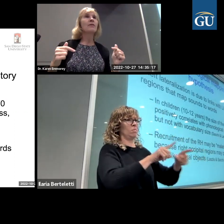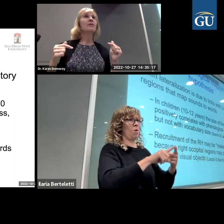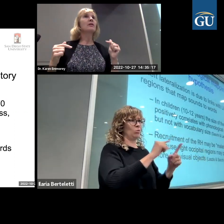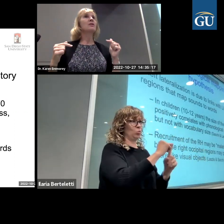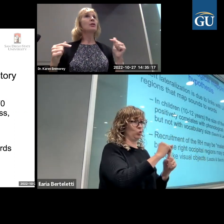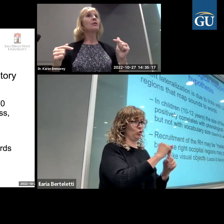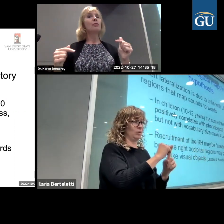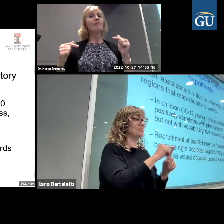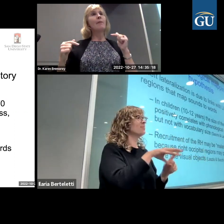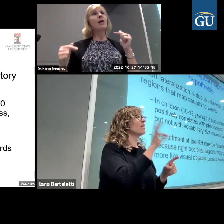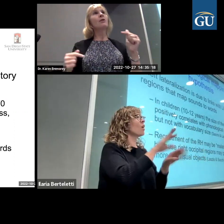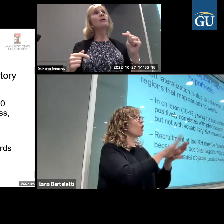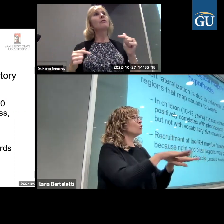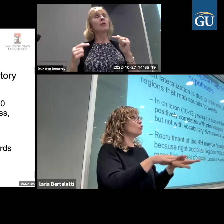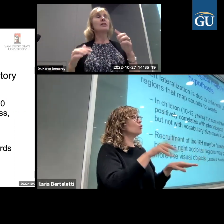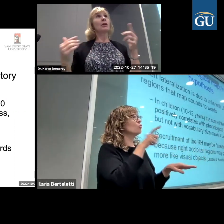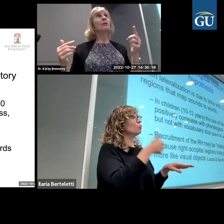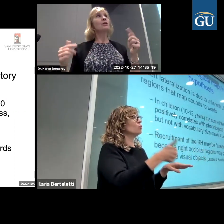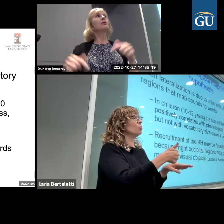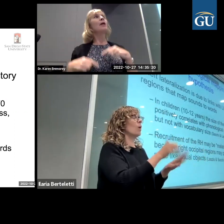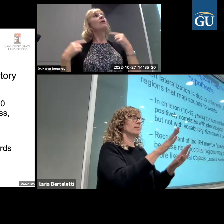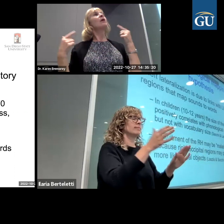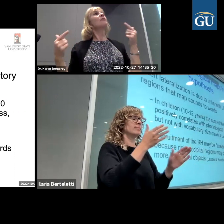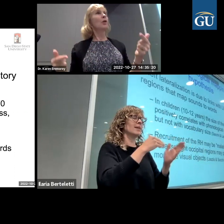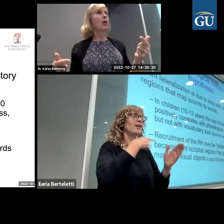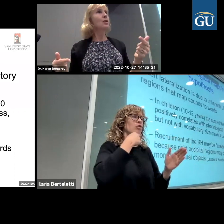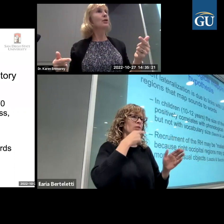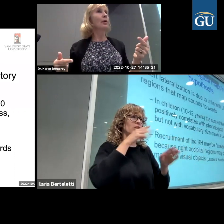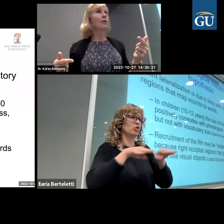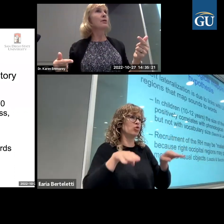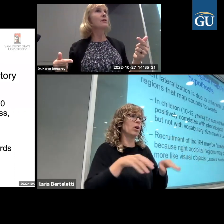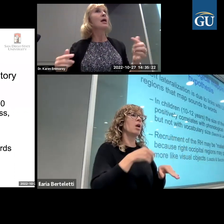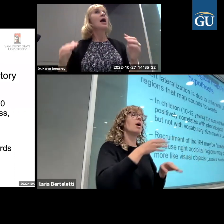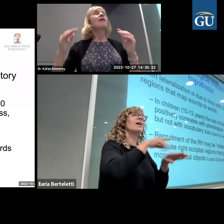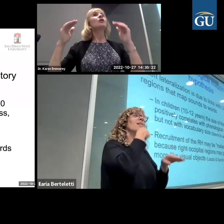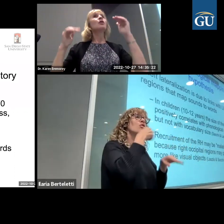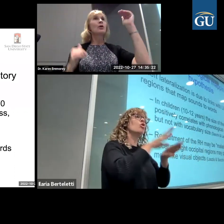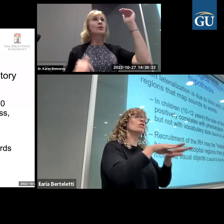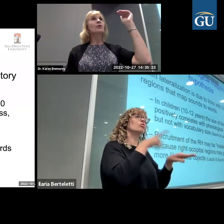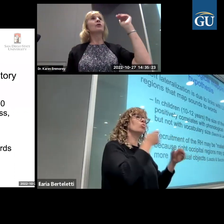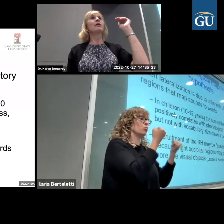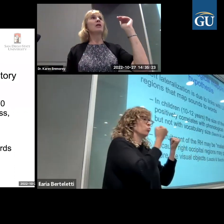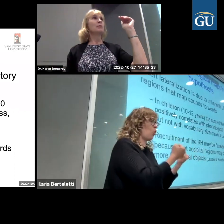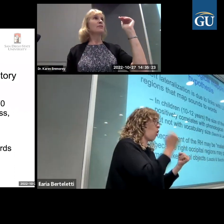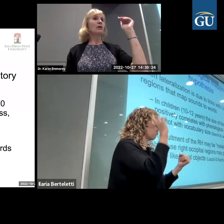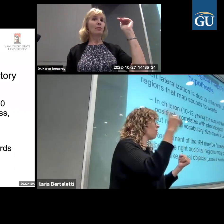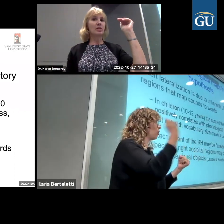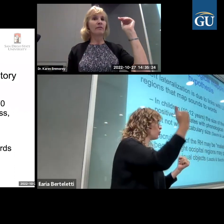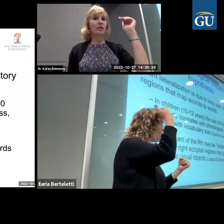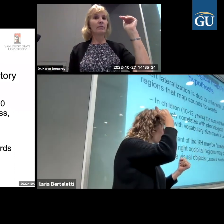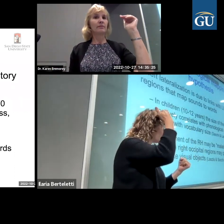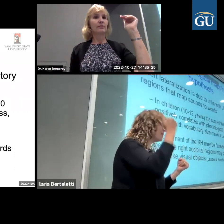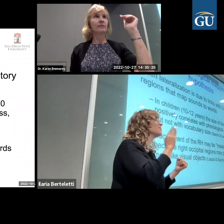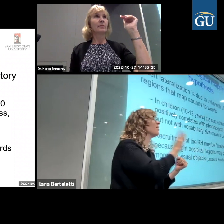You don't see that with vocabulary it's not the case that it's just their better language. You see a stronger left hemisphere in one hundred and seventy. It seems to be specific to phonological processing,